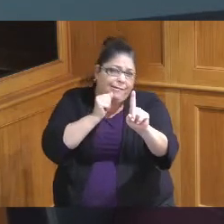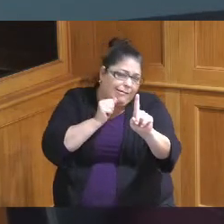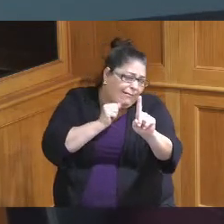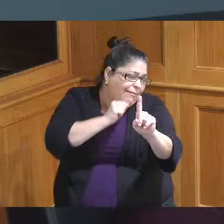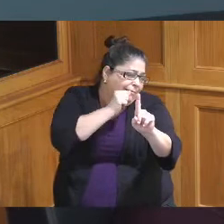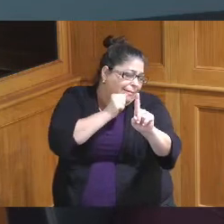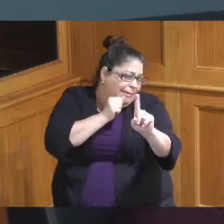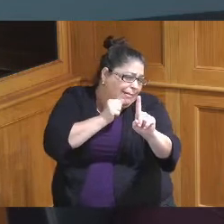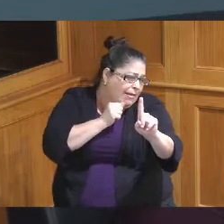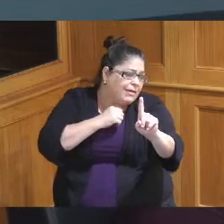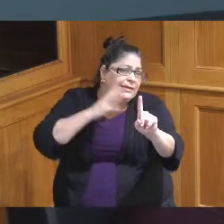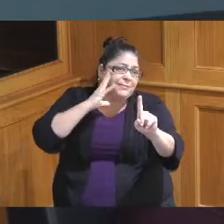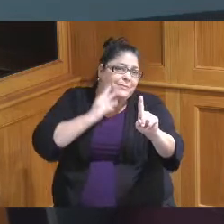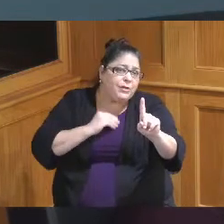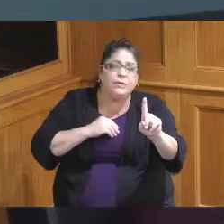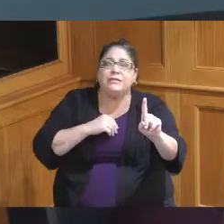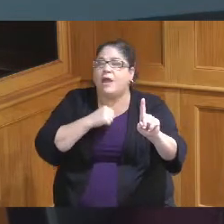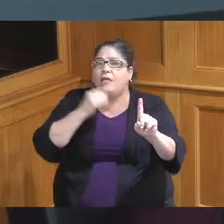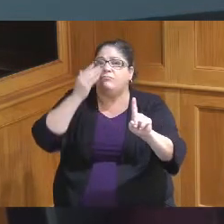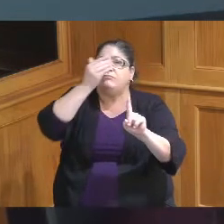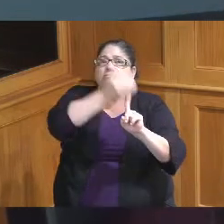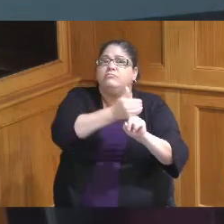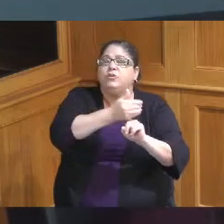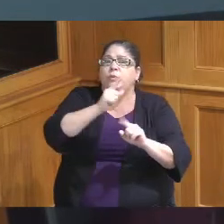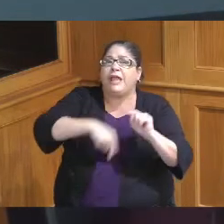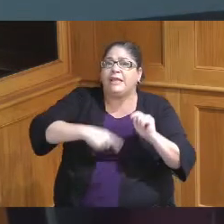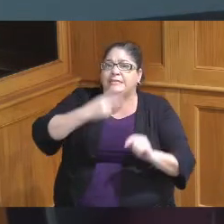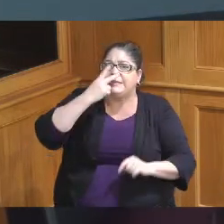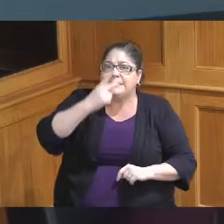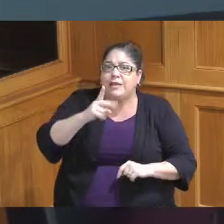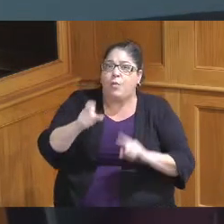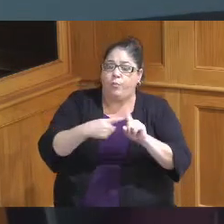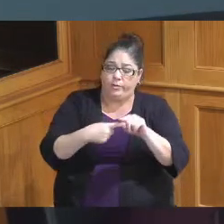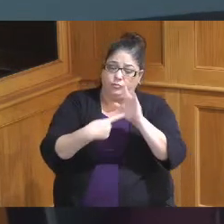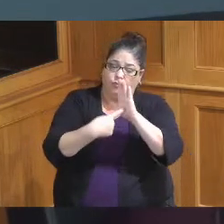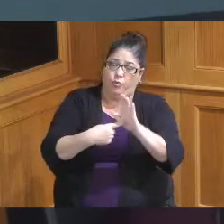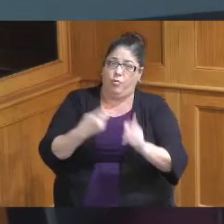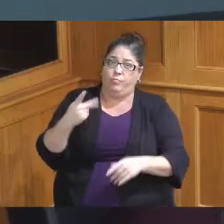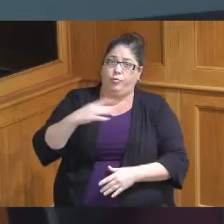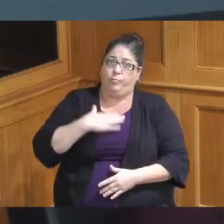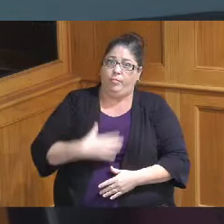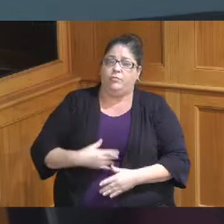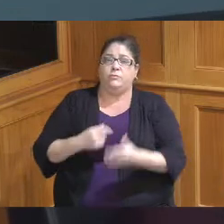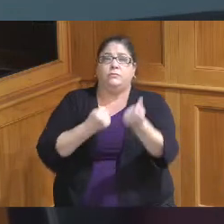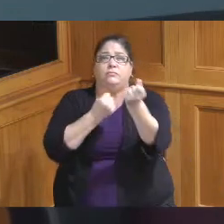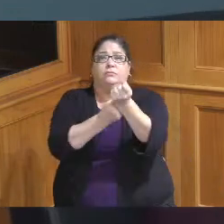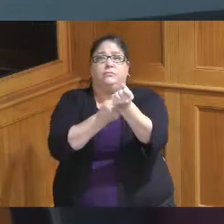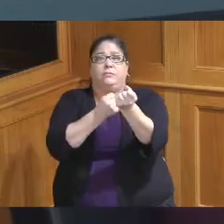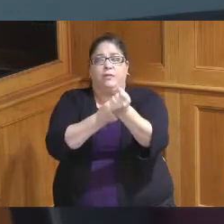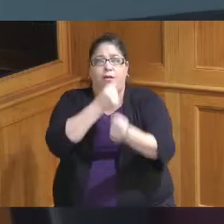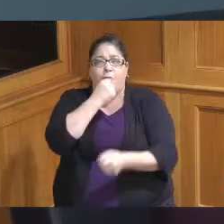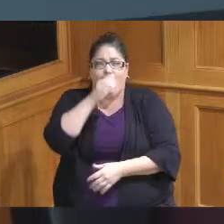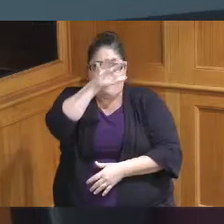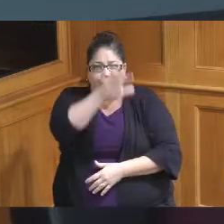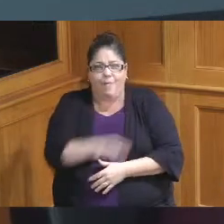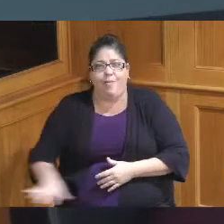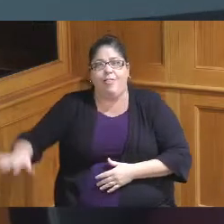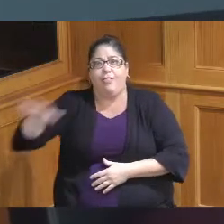unseen crimes when you go purple you show support and solidarity for women all over the world in